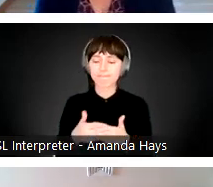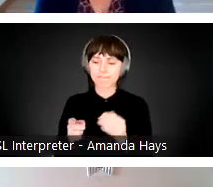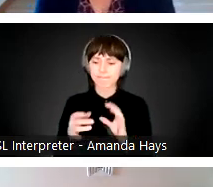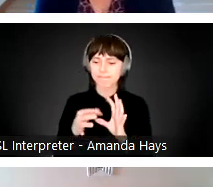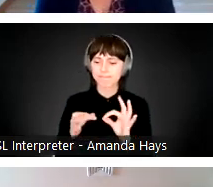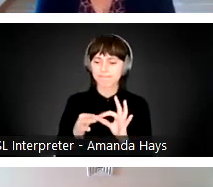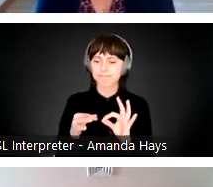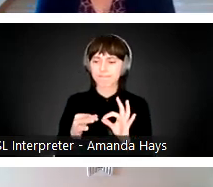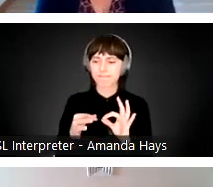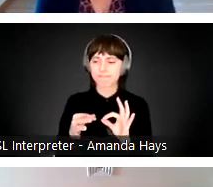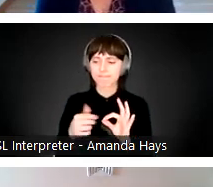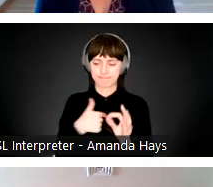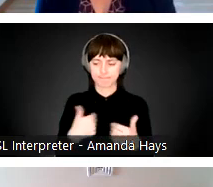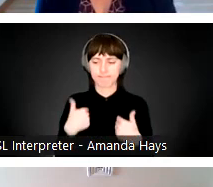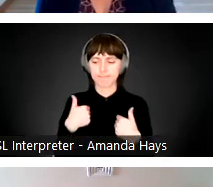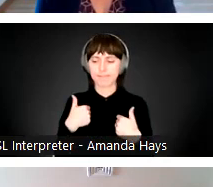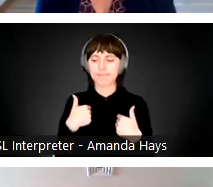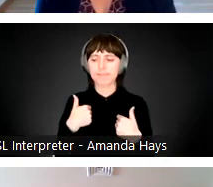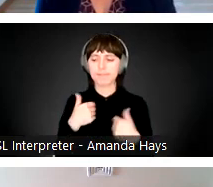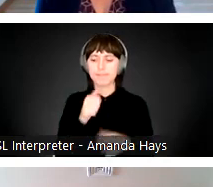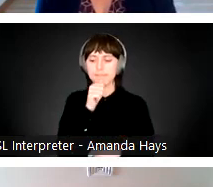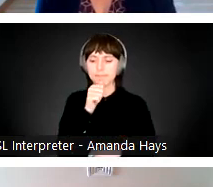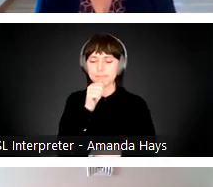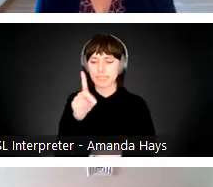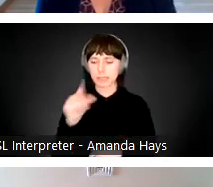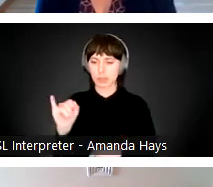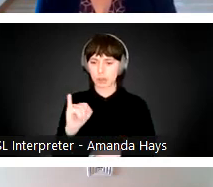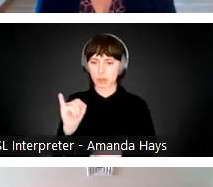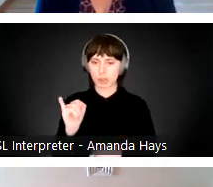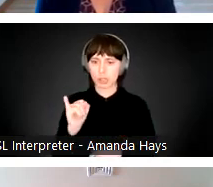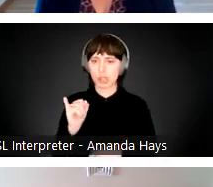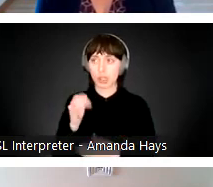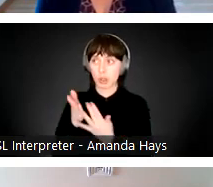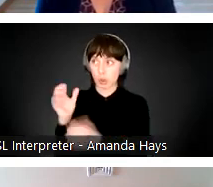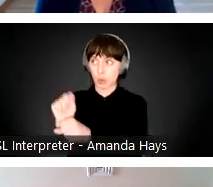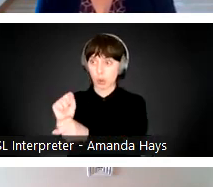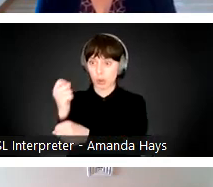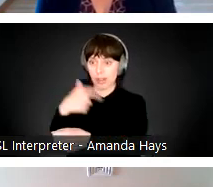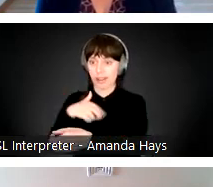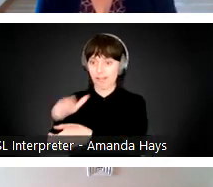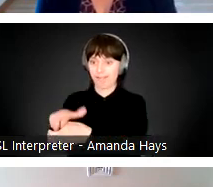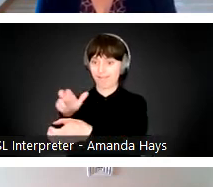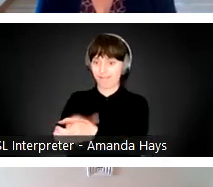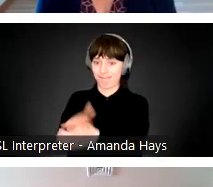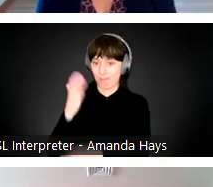insurance through work and I left work